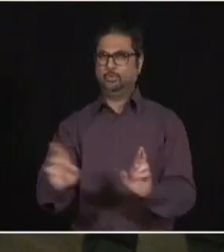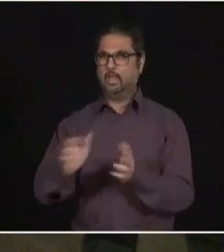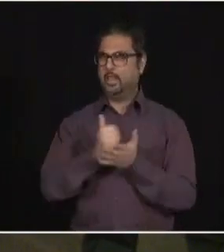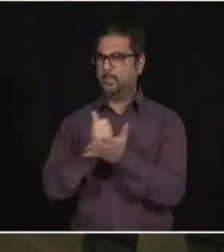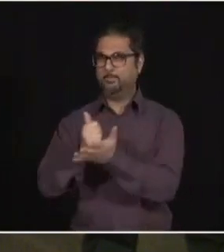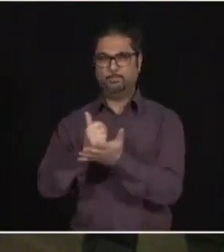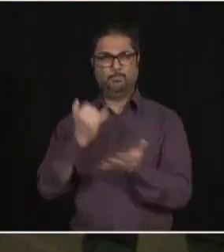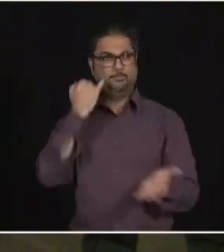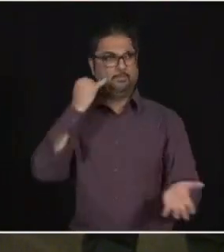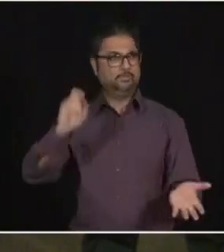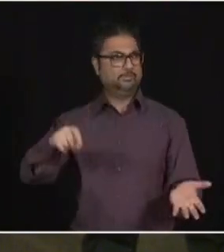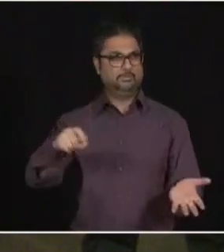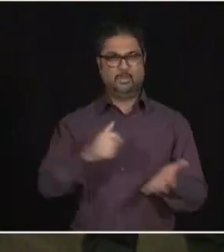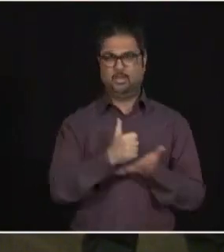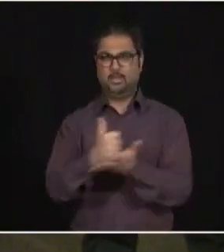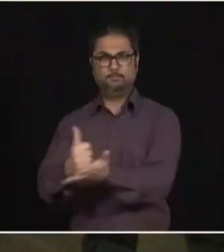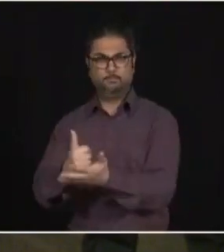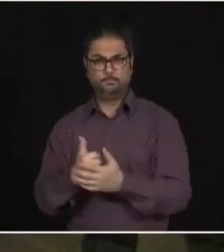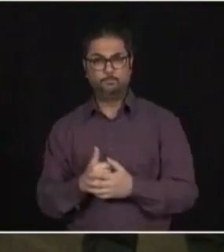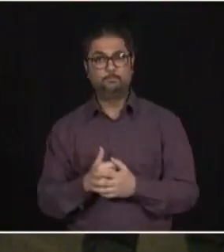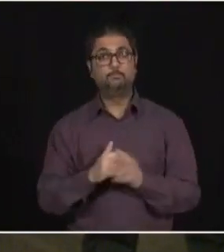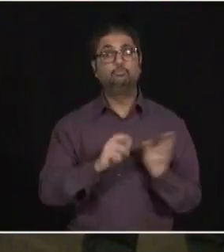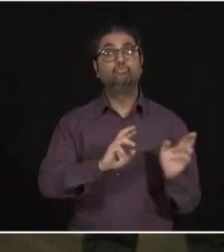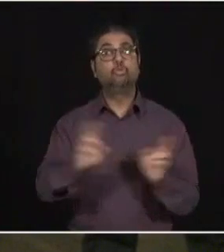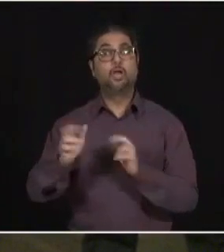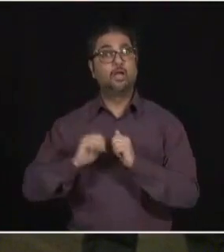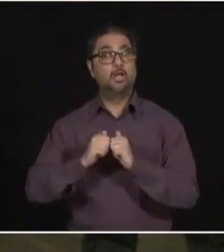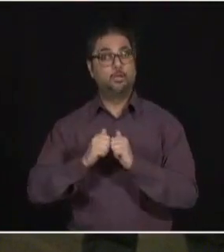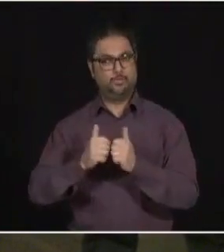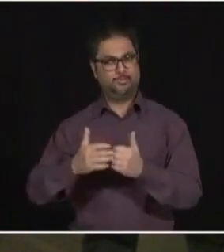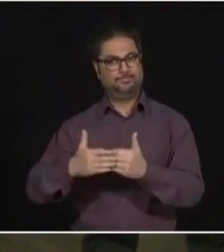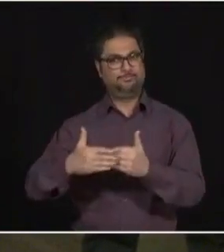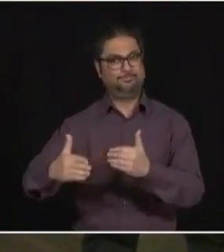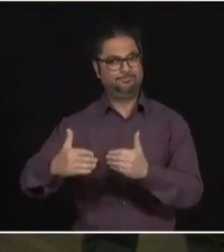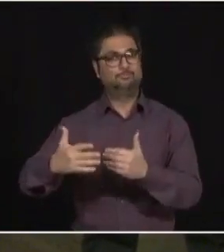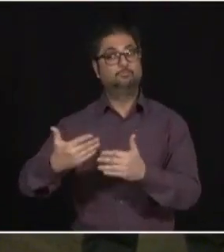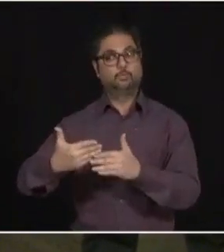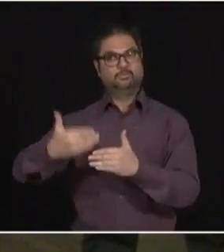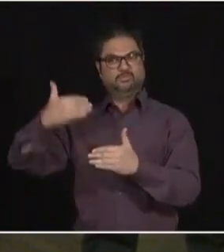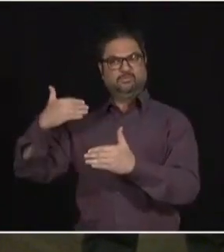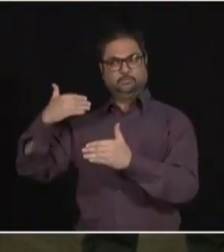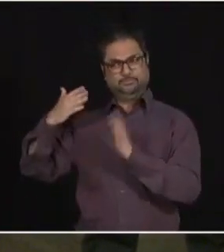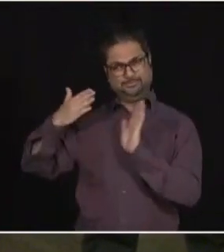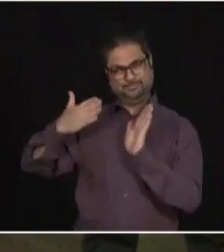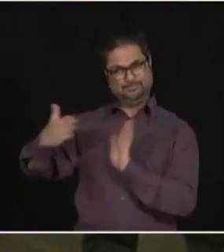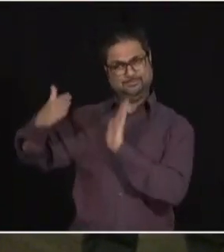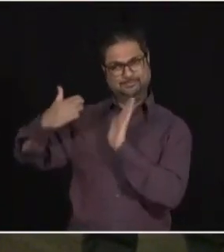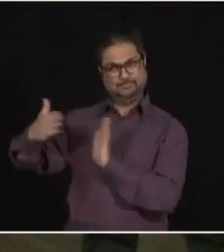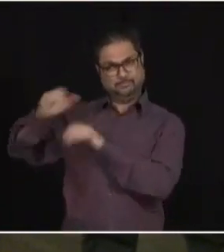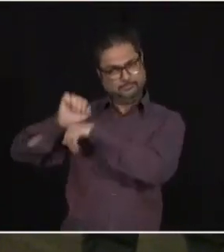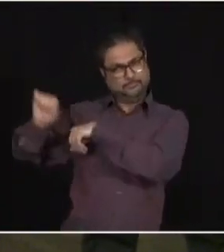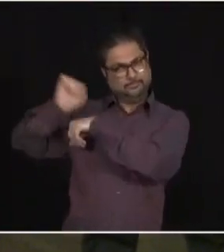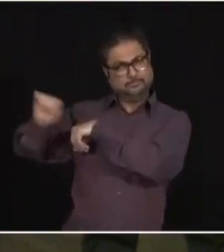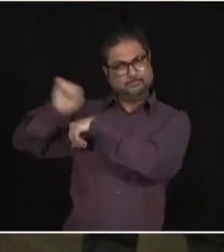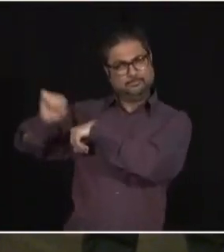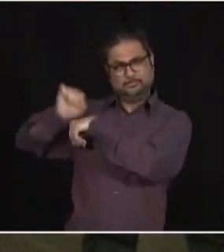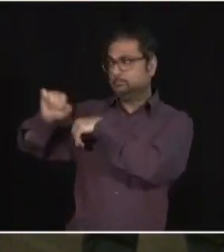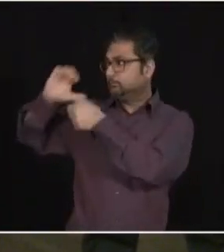We are ready because of the work that has been undertaken throughout the year, in close collaboration with our federal partners, municipalities, First